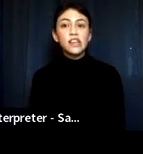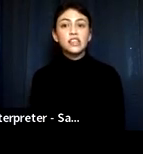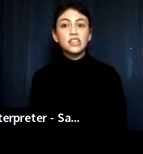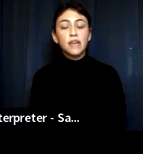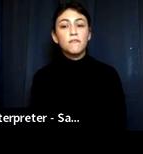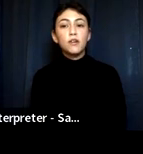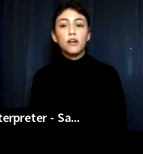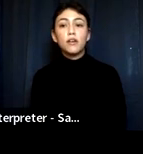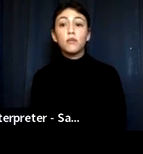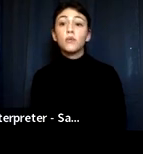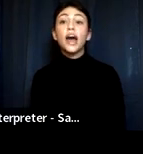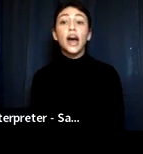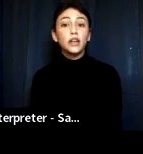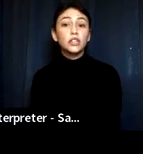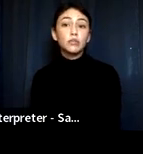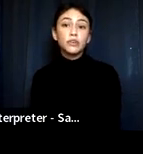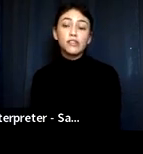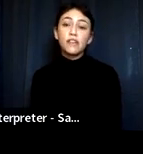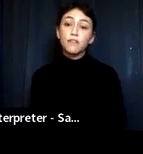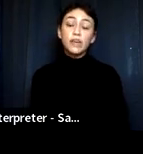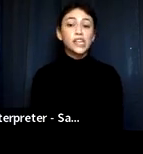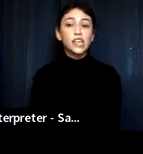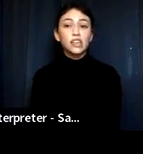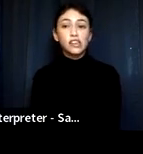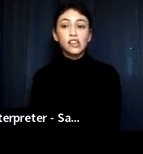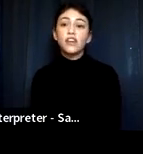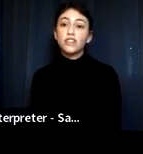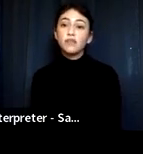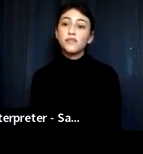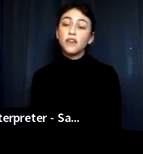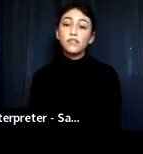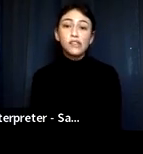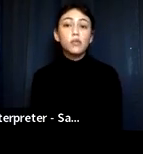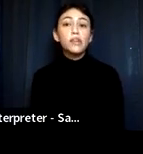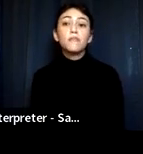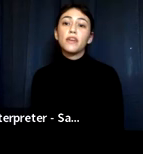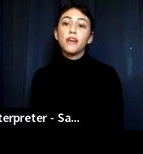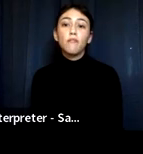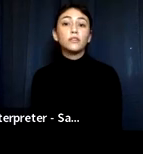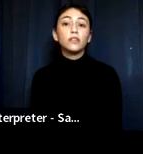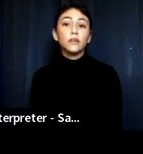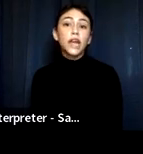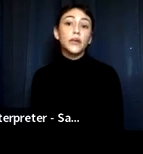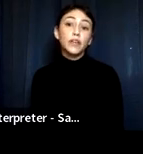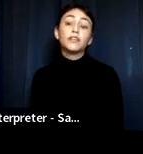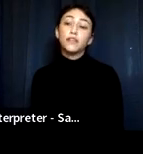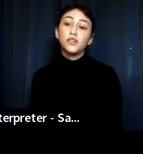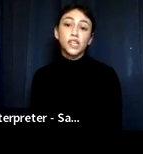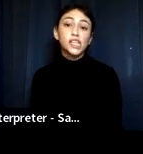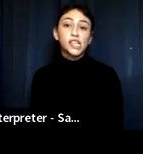So I think, extending the time. For when we hire interpreters like for meetings like this, and other types of conferences would be something helpful to create equity for deaf students.